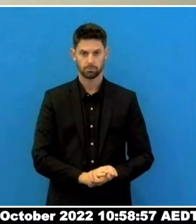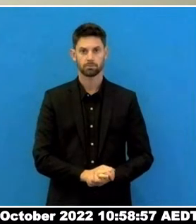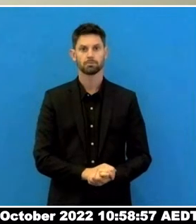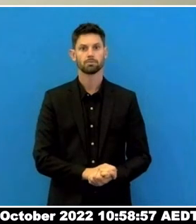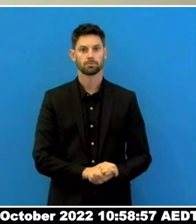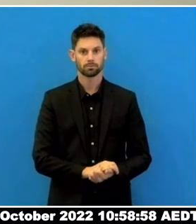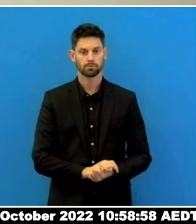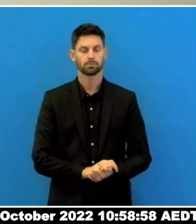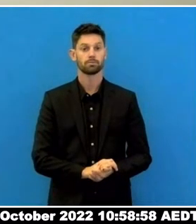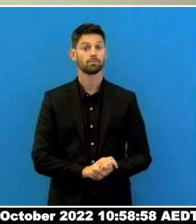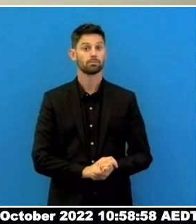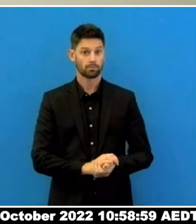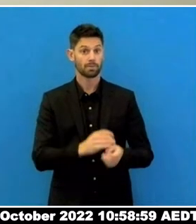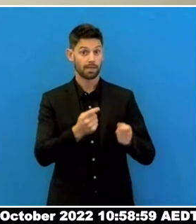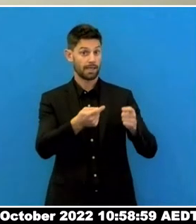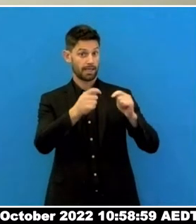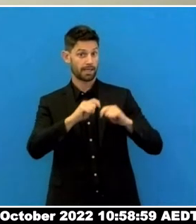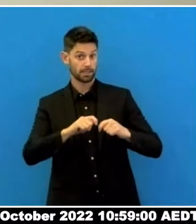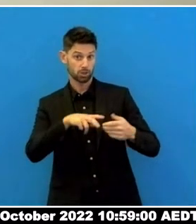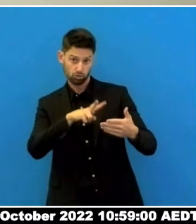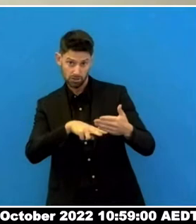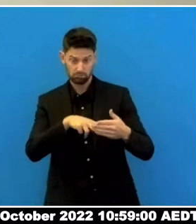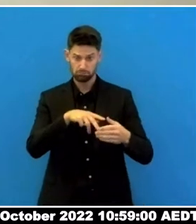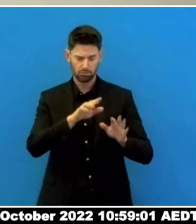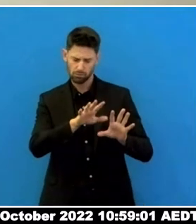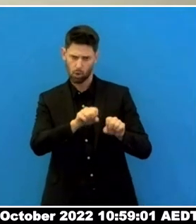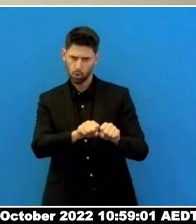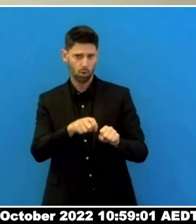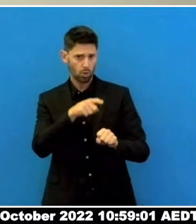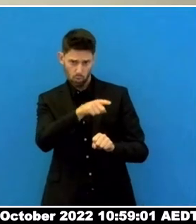Now, is there something you wanted to say, something additional?